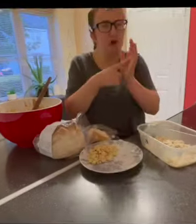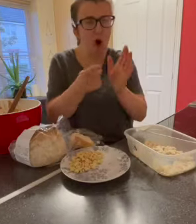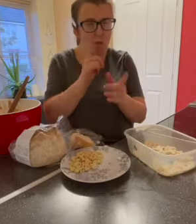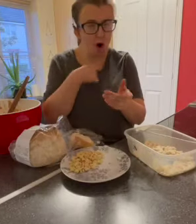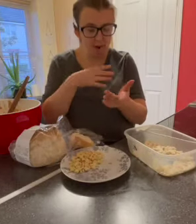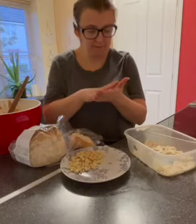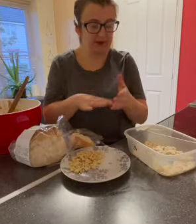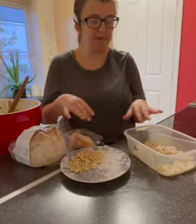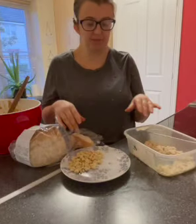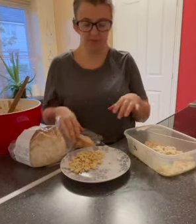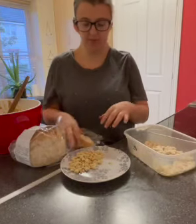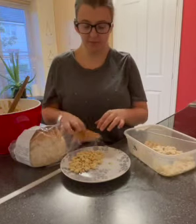I show you what I mean by.